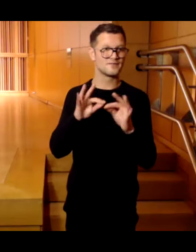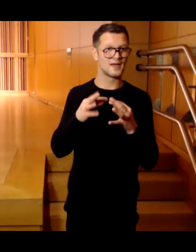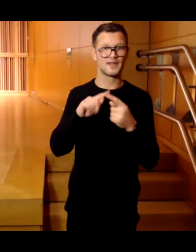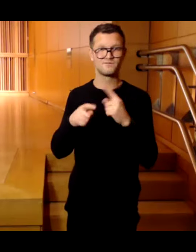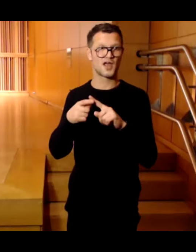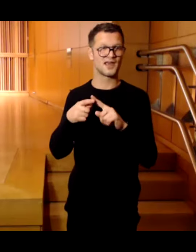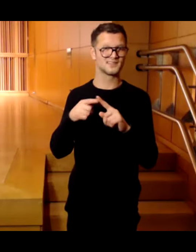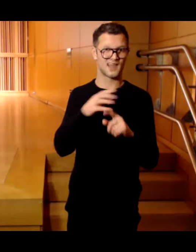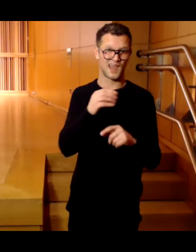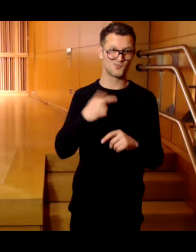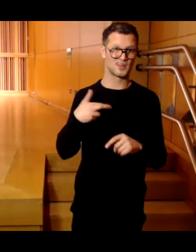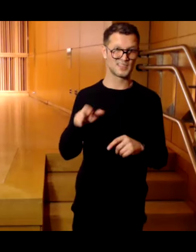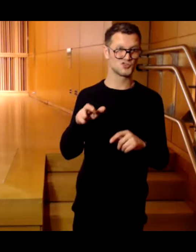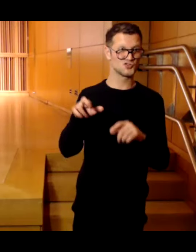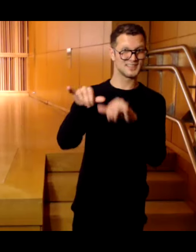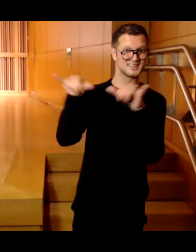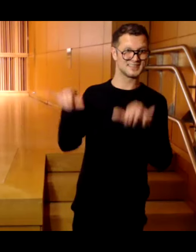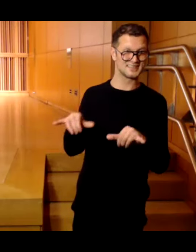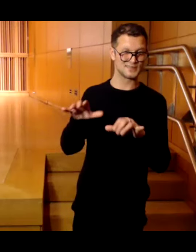One might rightly claim, in fact, that lack of faith.